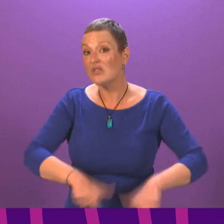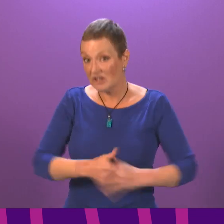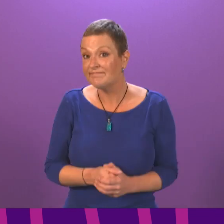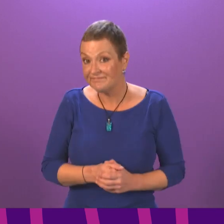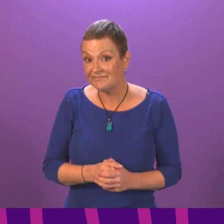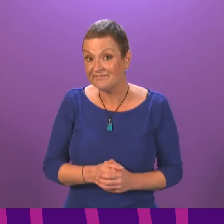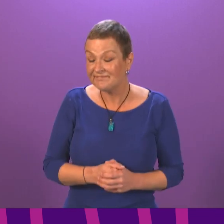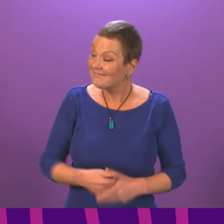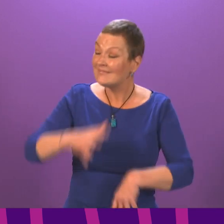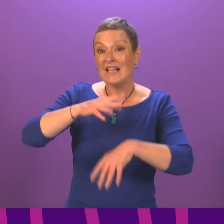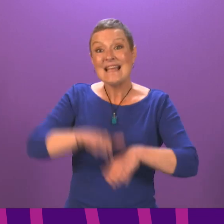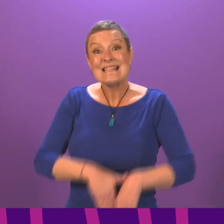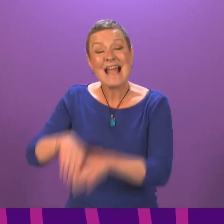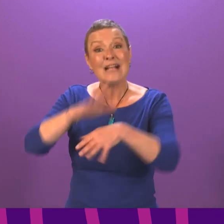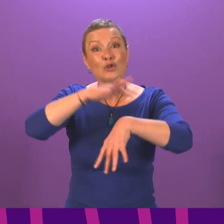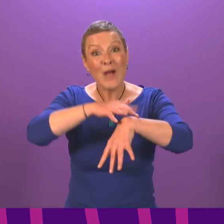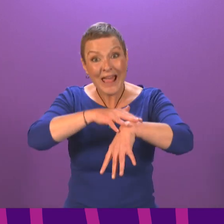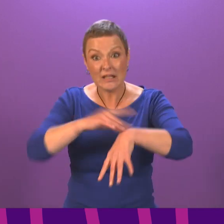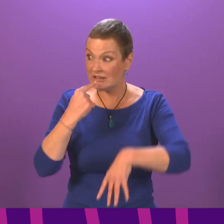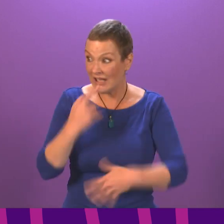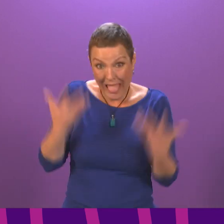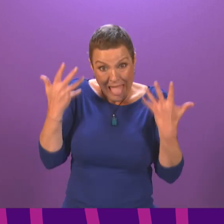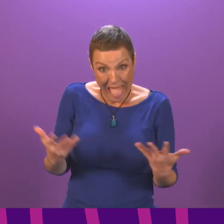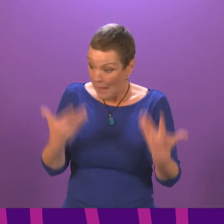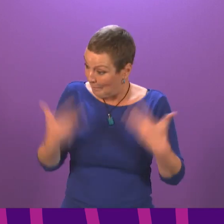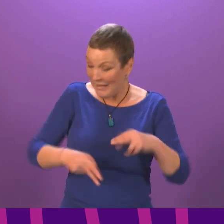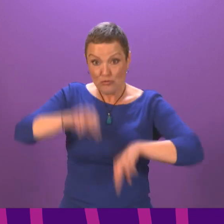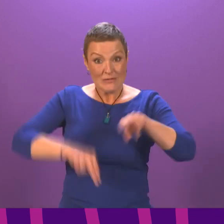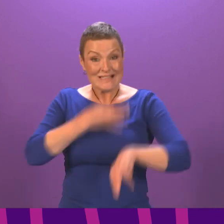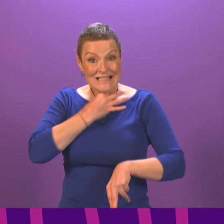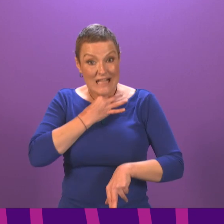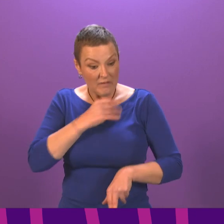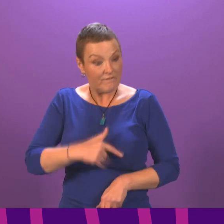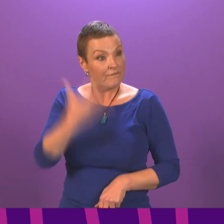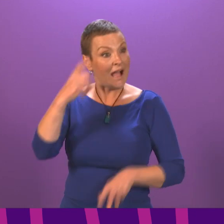no risk assessment has been made of the impact that the relaxation will have, which seems